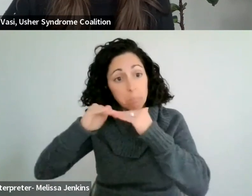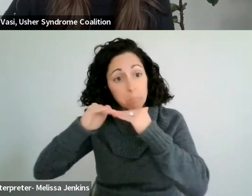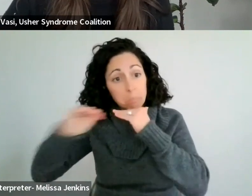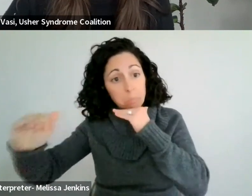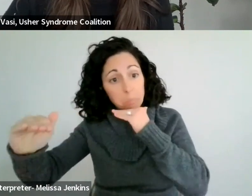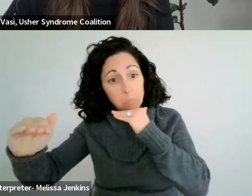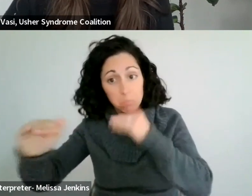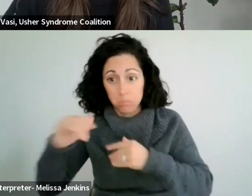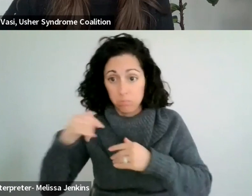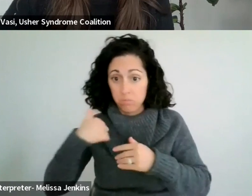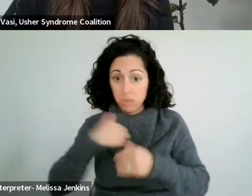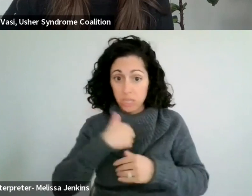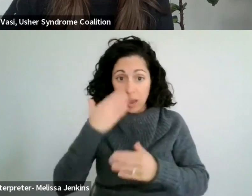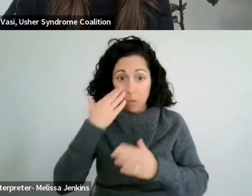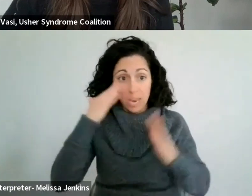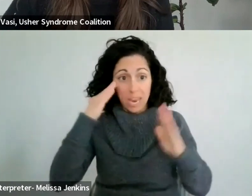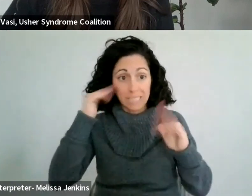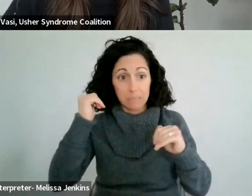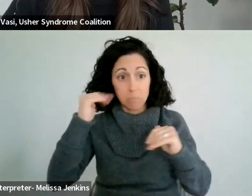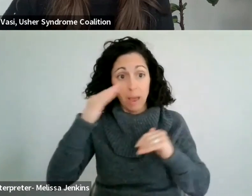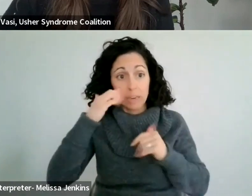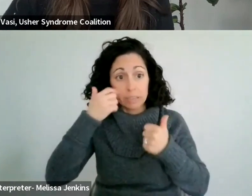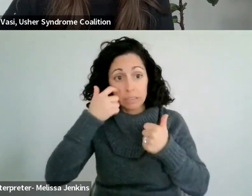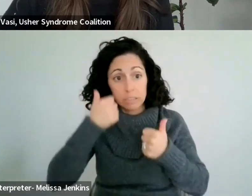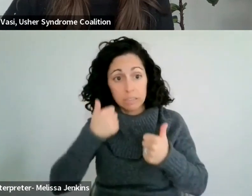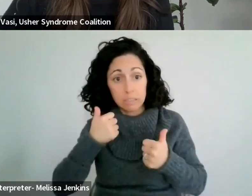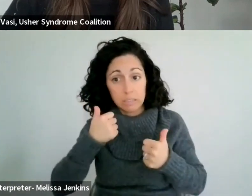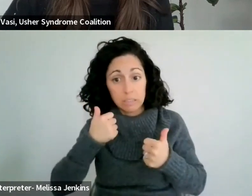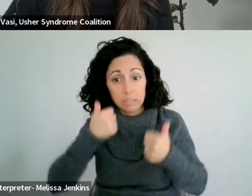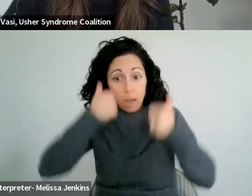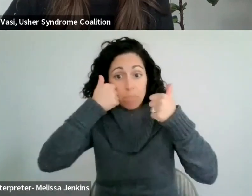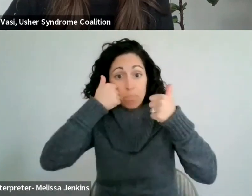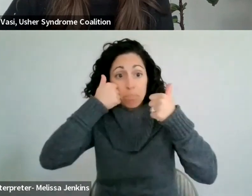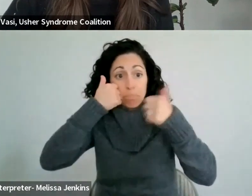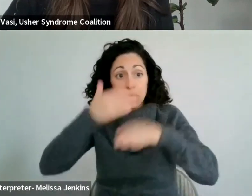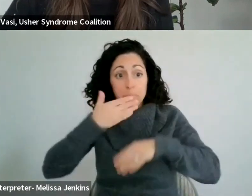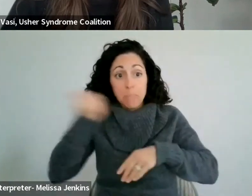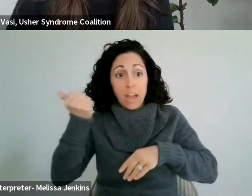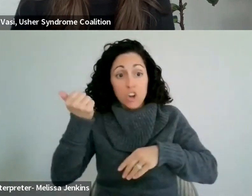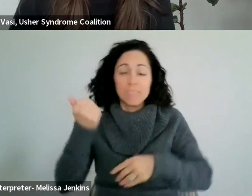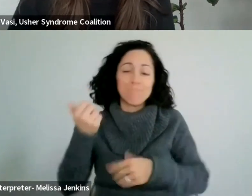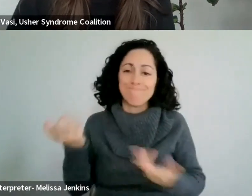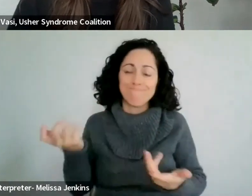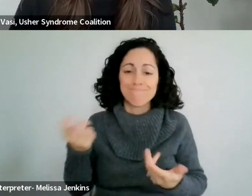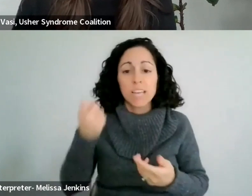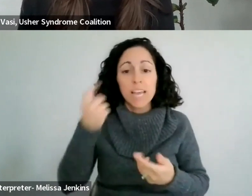Once the photoreceptors have deteriorated, they don't regenerate.